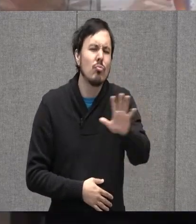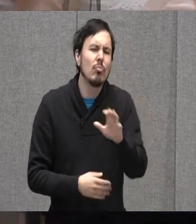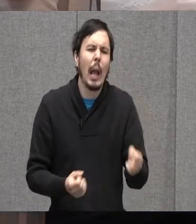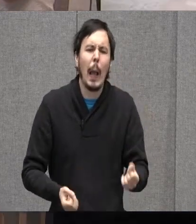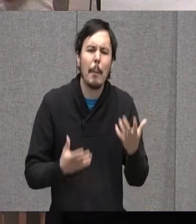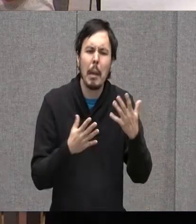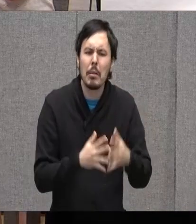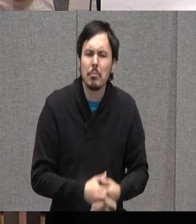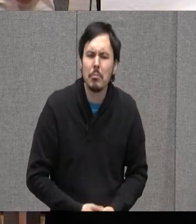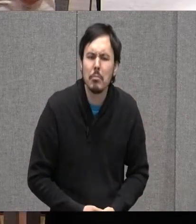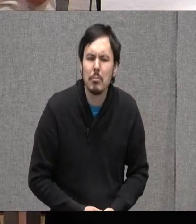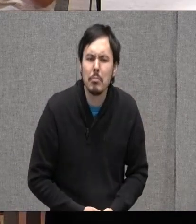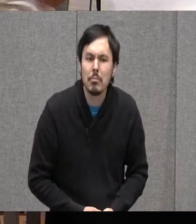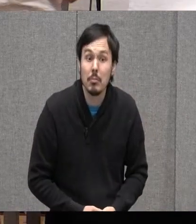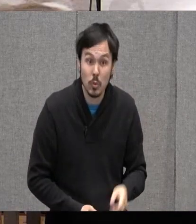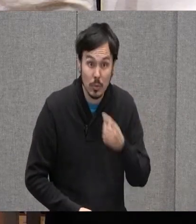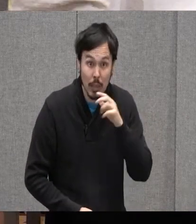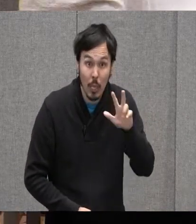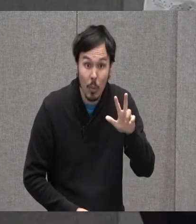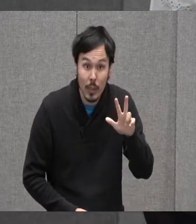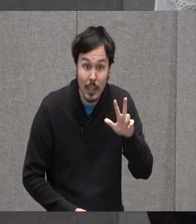Did you get three? Ah.